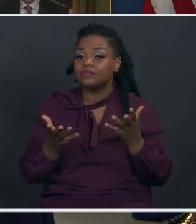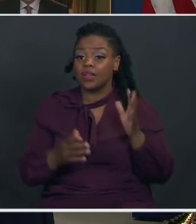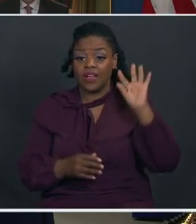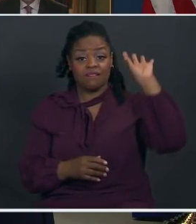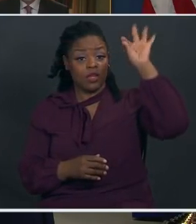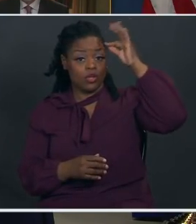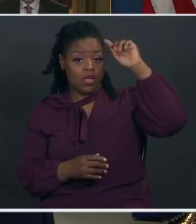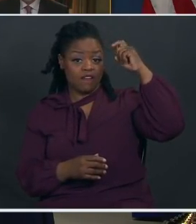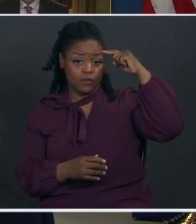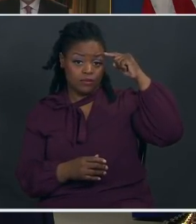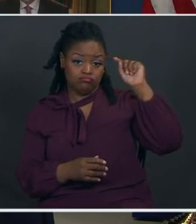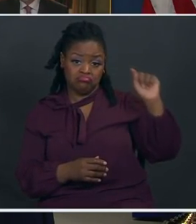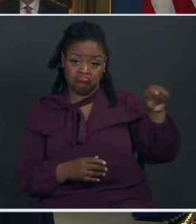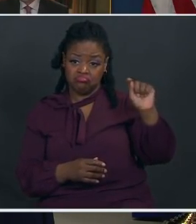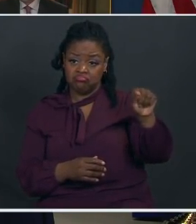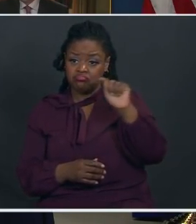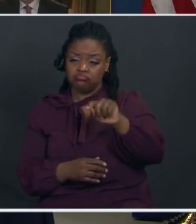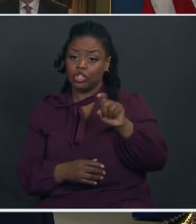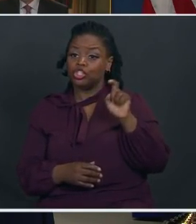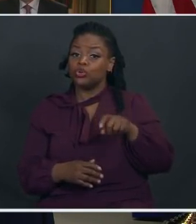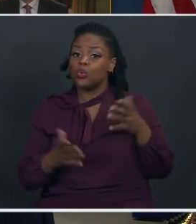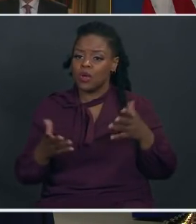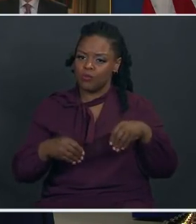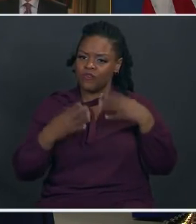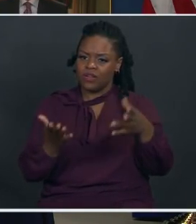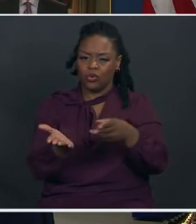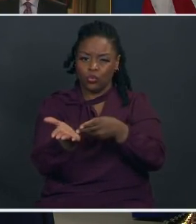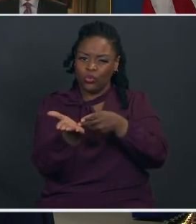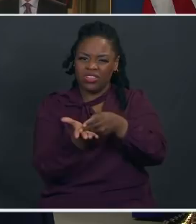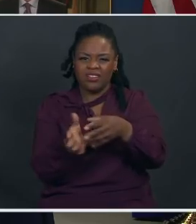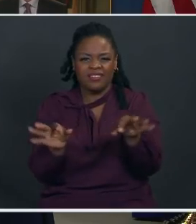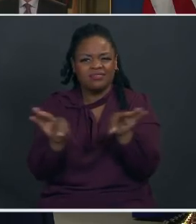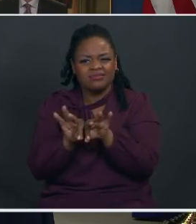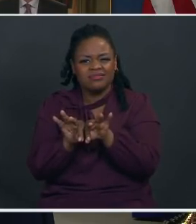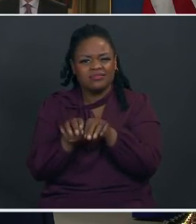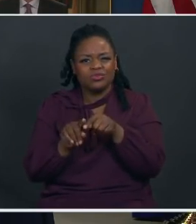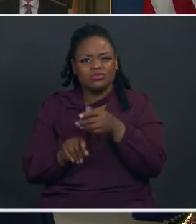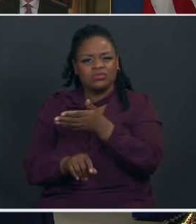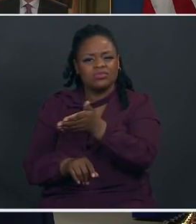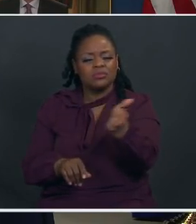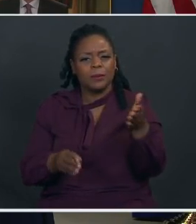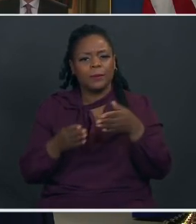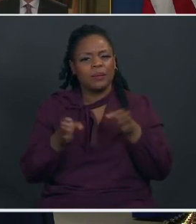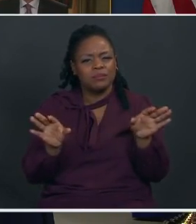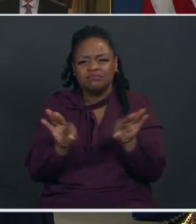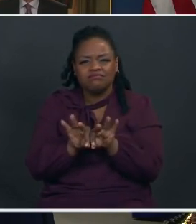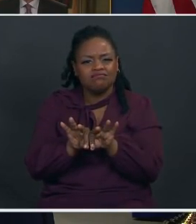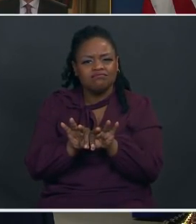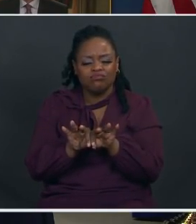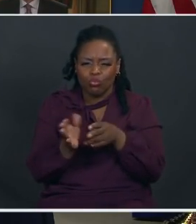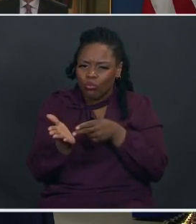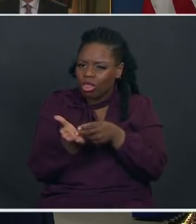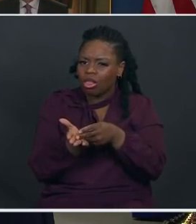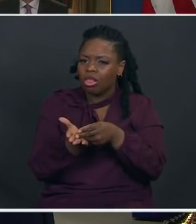should be the source of truth to the public to get clear, accessible and scientifically accurate information